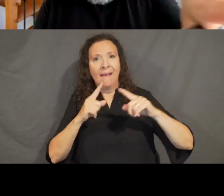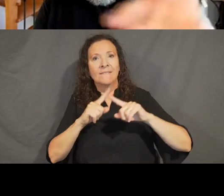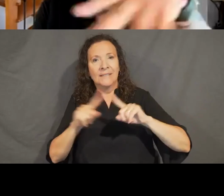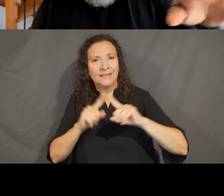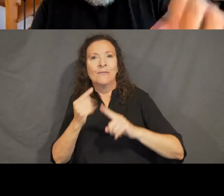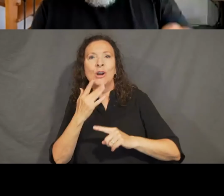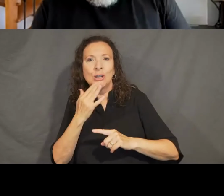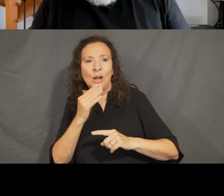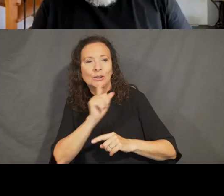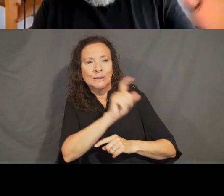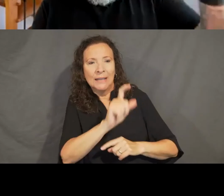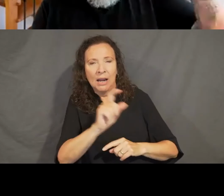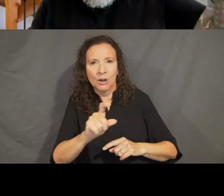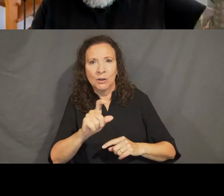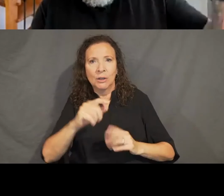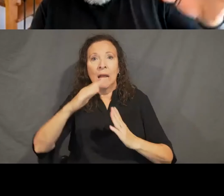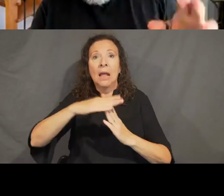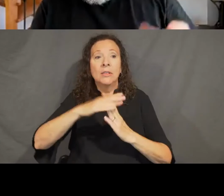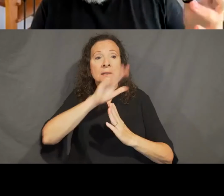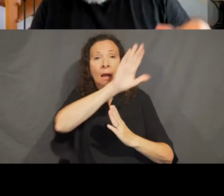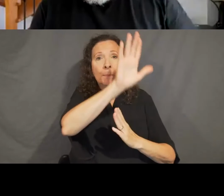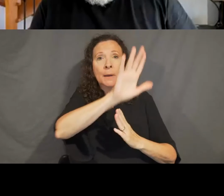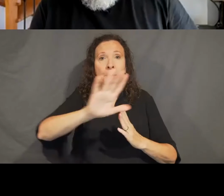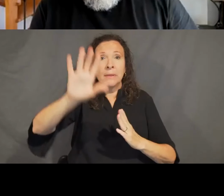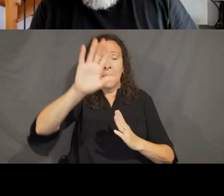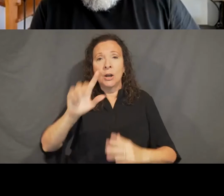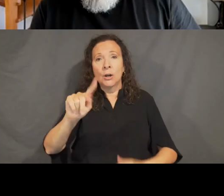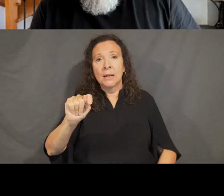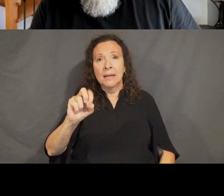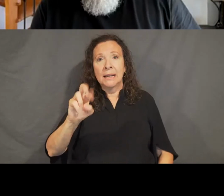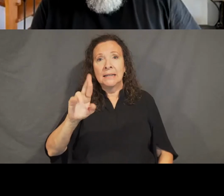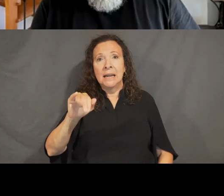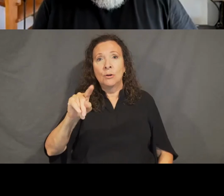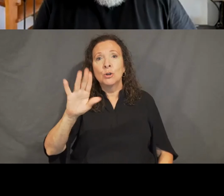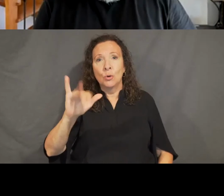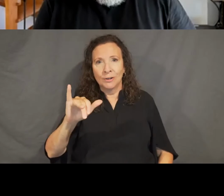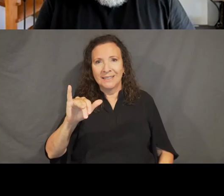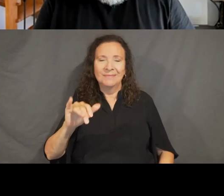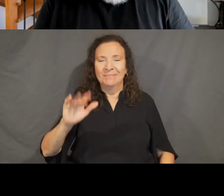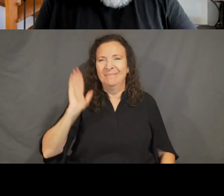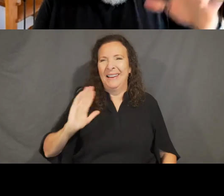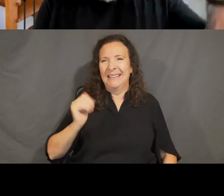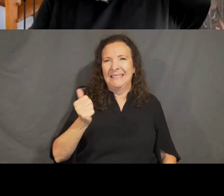The top is not colored because those are territories. In the 1980s, they did not really count. Today, they would.